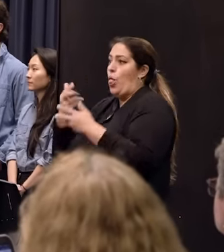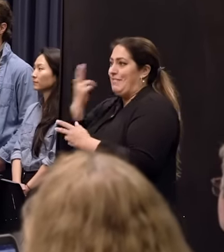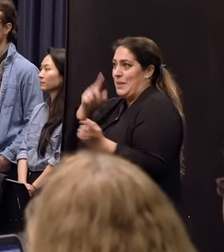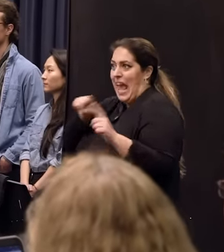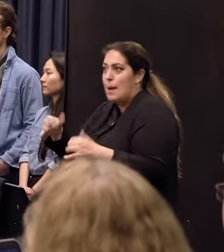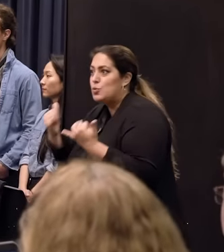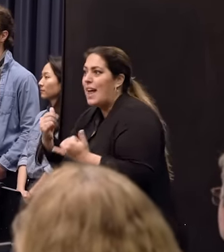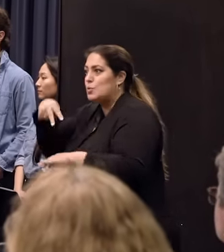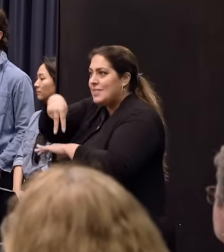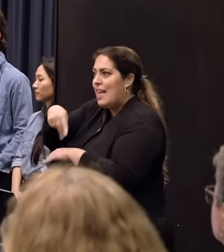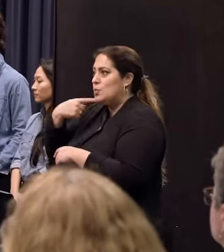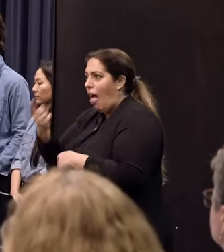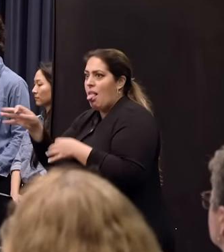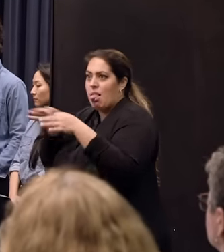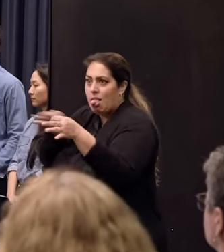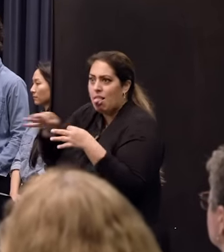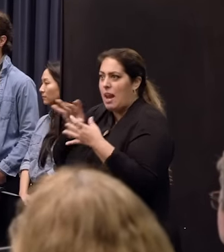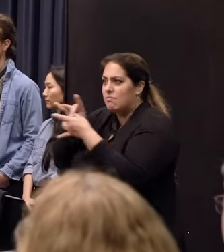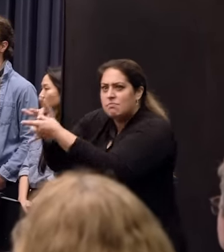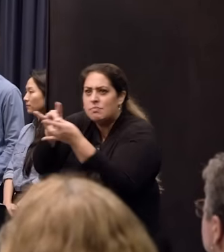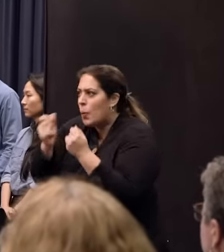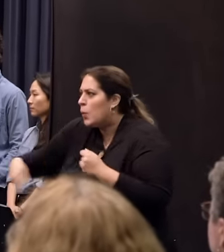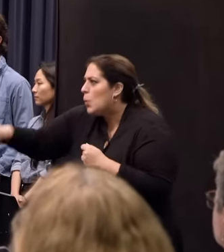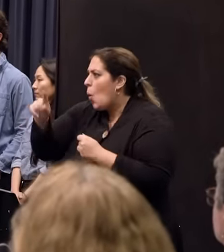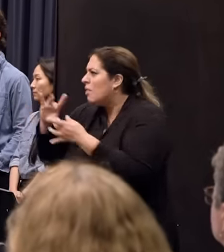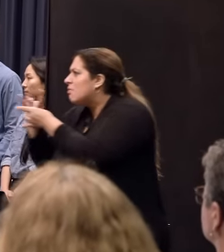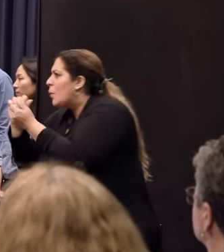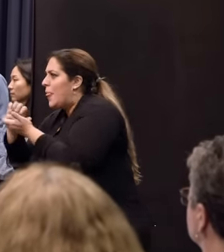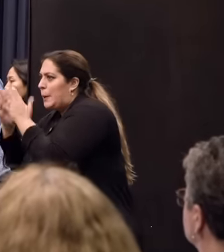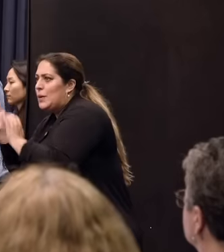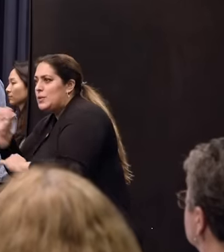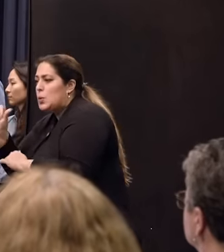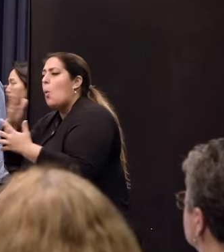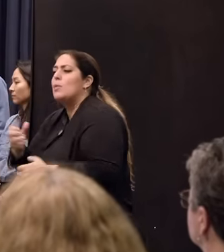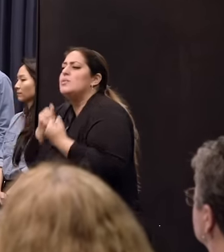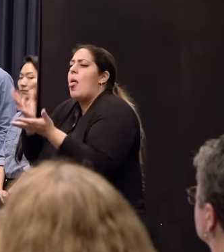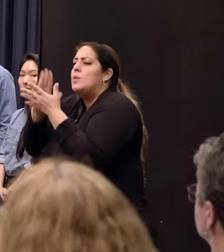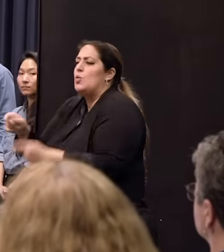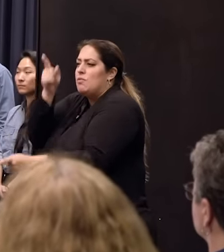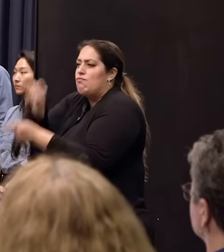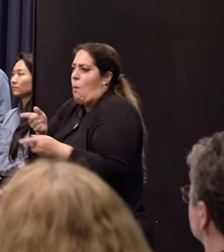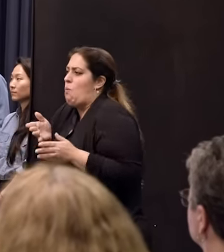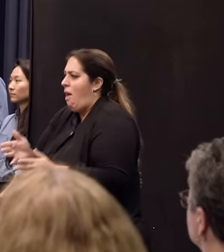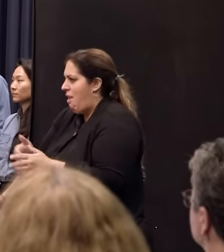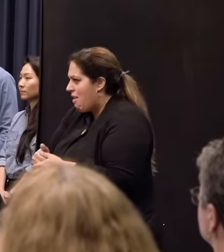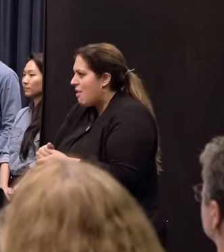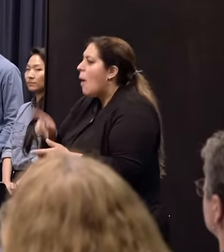And why we've come up here. And why we've been connecting with everyone in the community. Because we really want to tell this story accurately. And authentically.